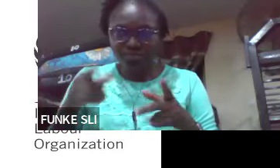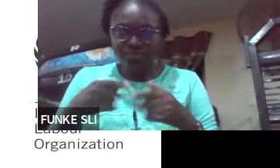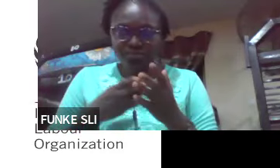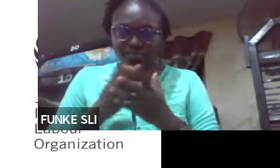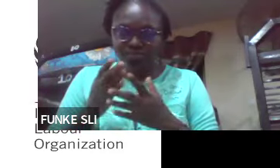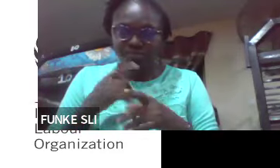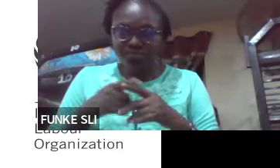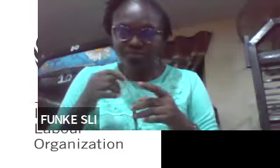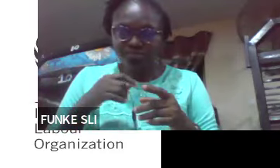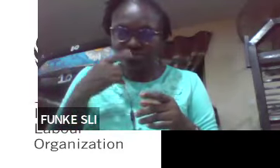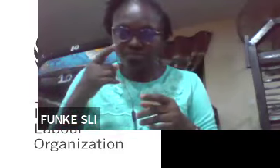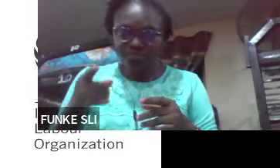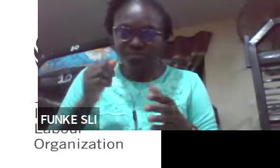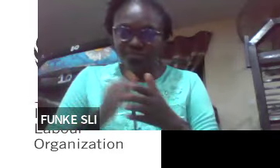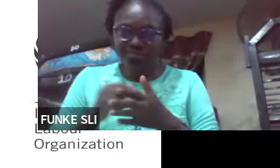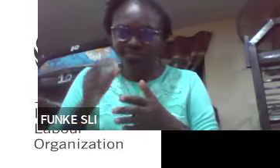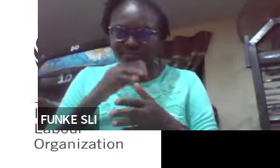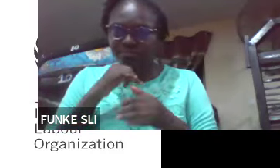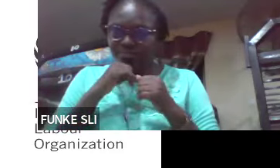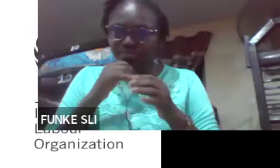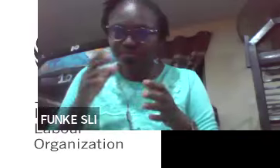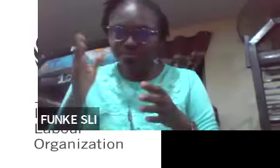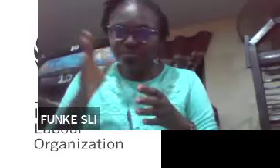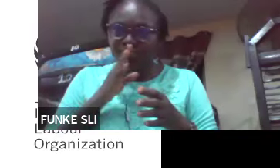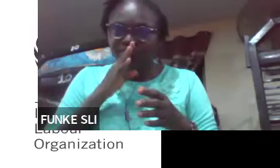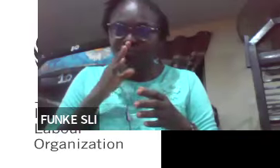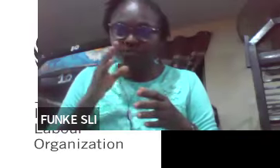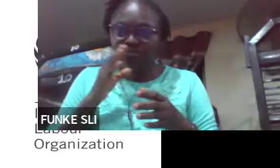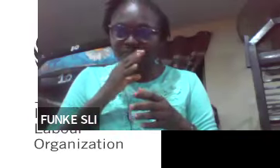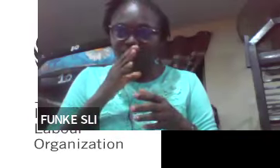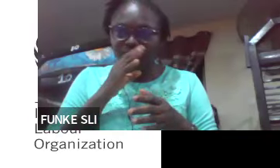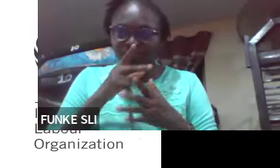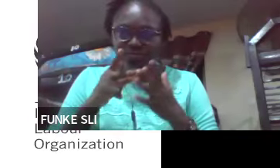Dotun Akinseinde: But I can tell you that there's nothing that will be as amazing as being part of the class.